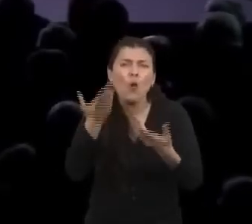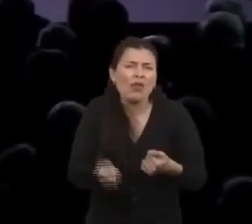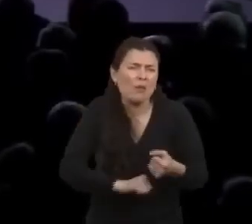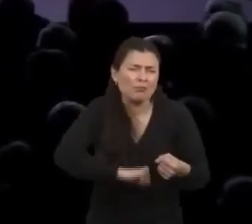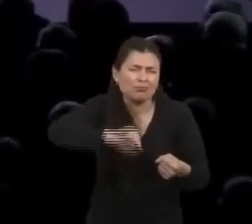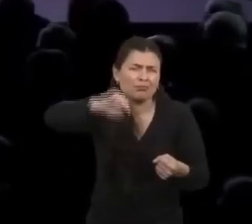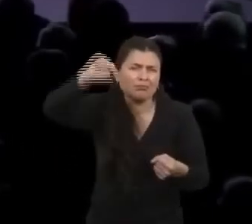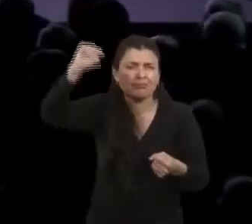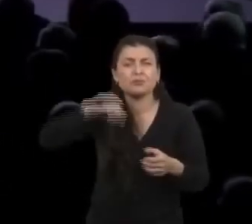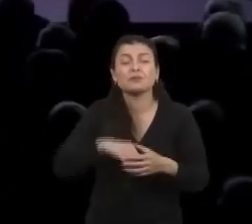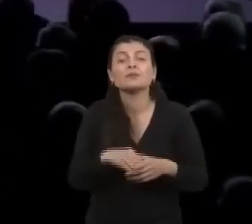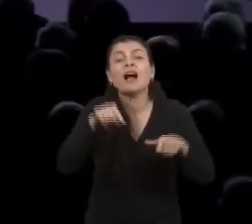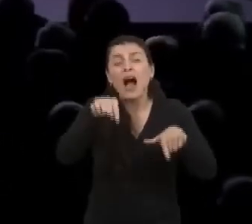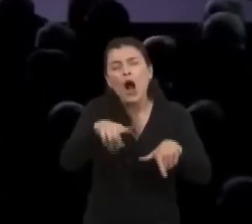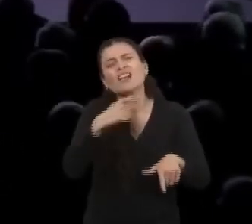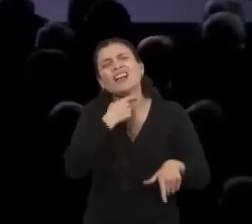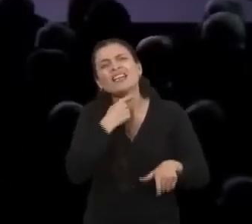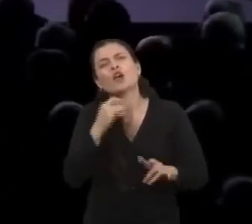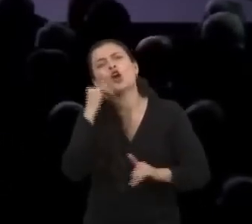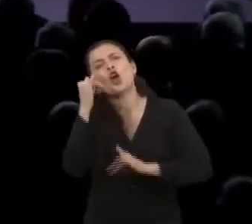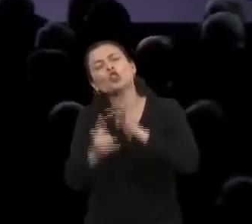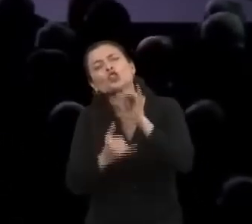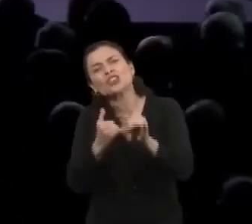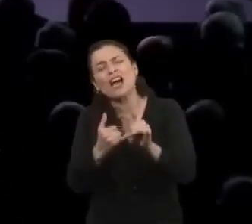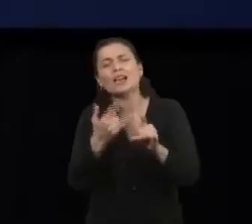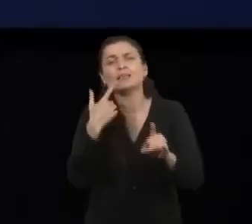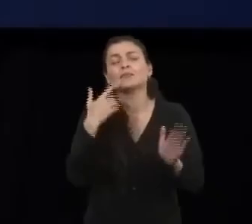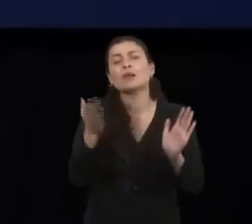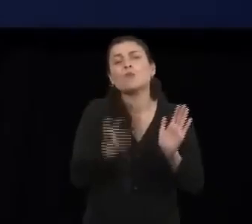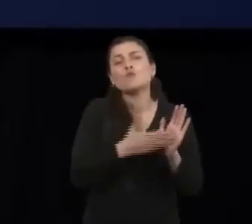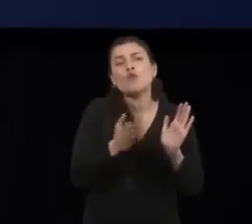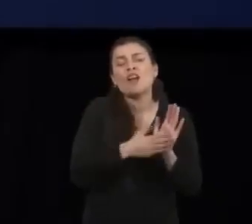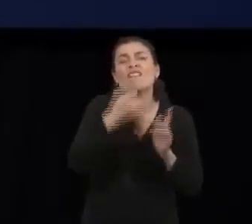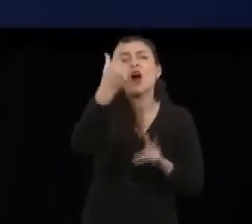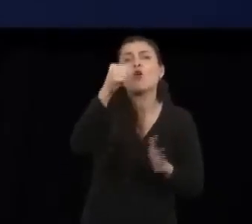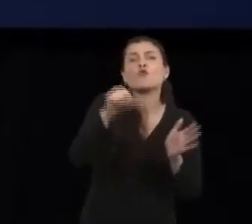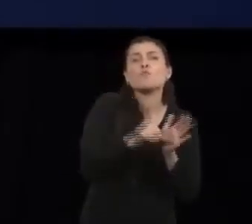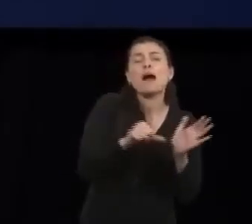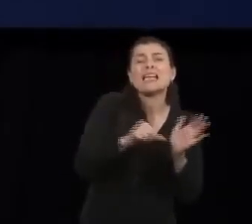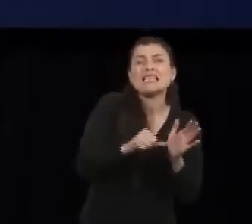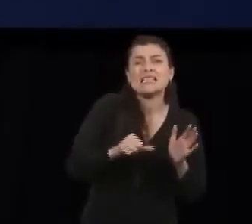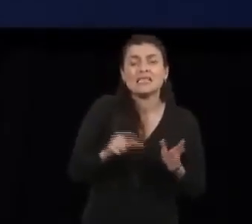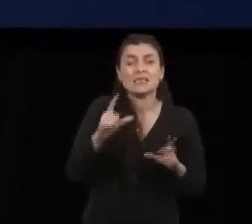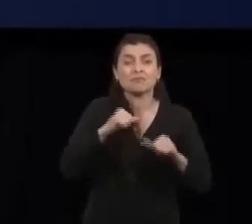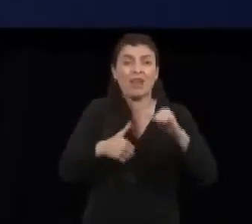Well, now I am going to tell you the case of a country